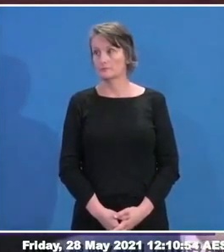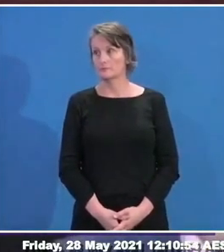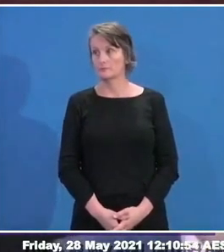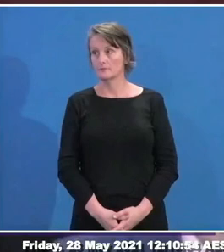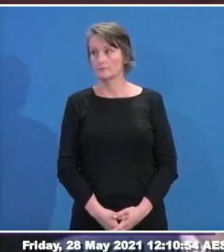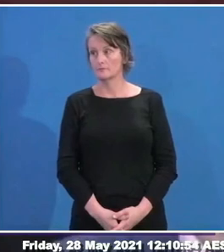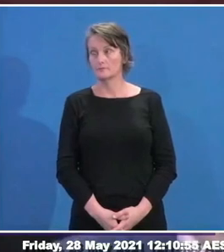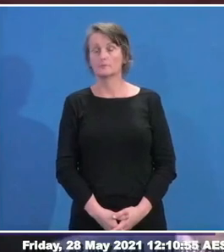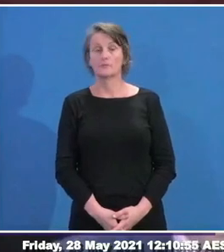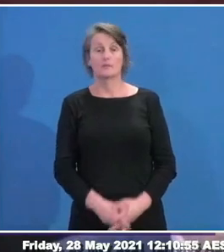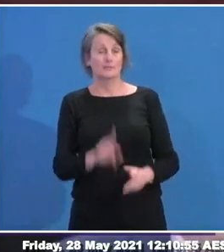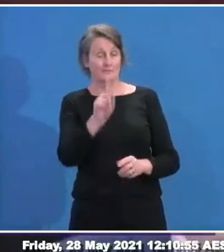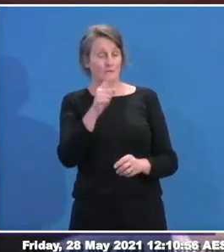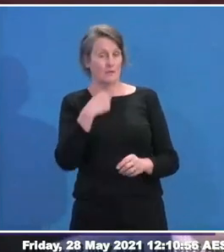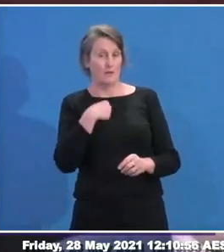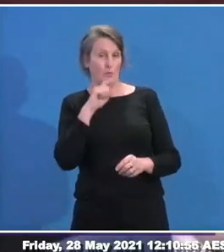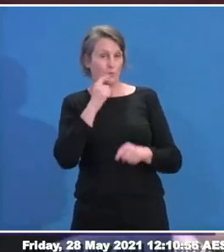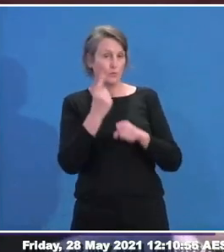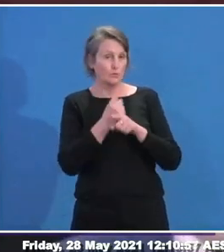Before taking you to the document, I do want to you see it in a minute.